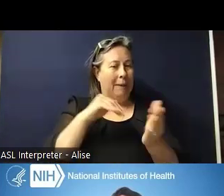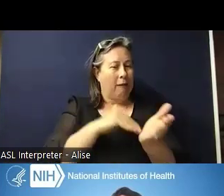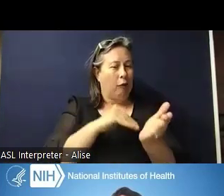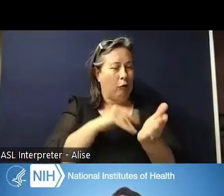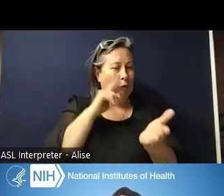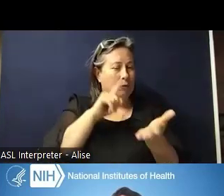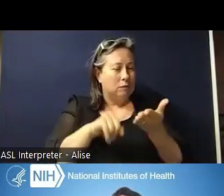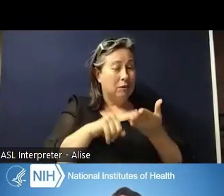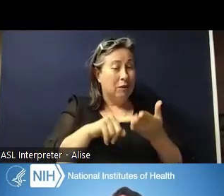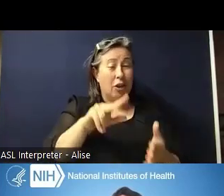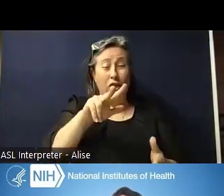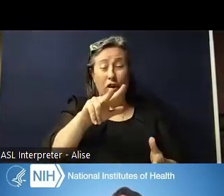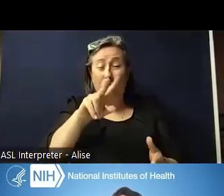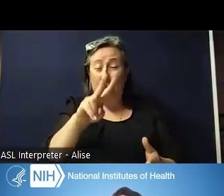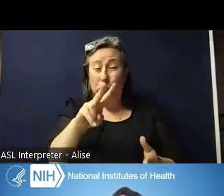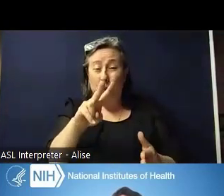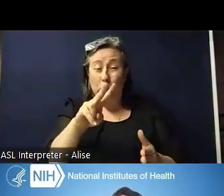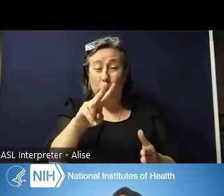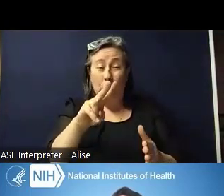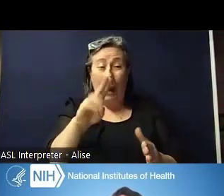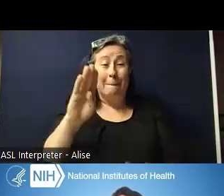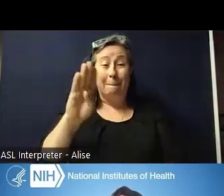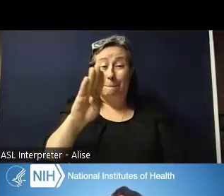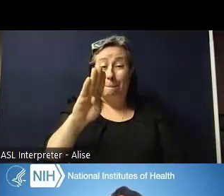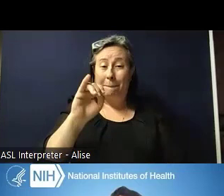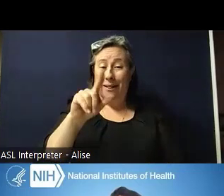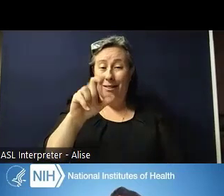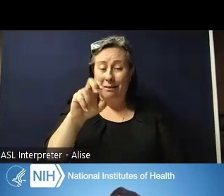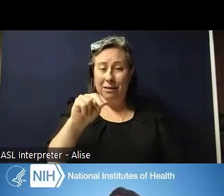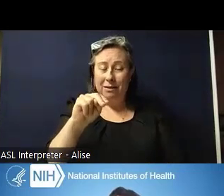$32 billion annually in this space.